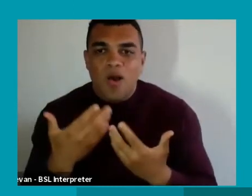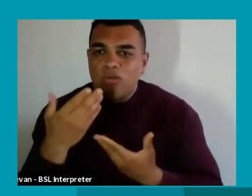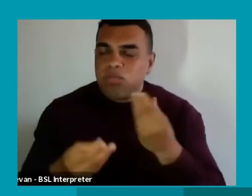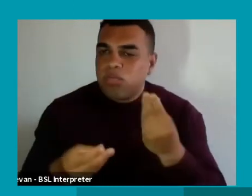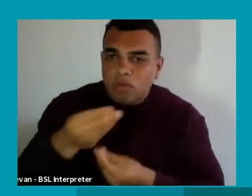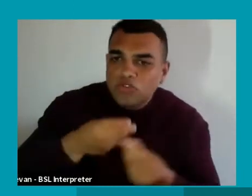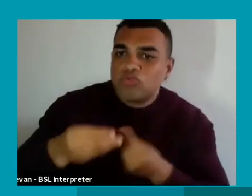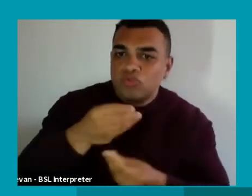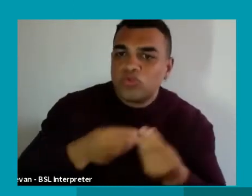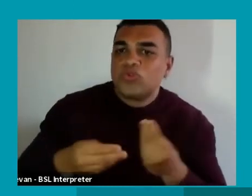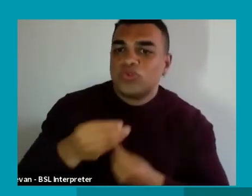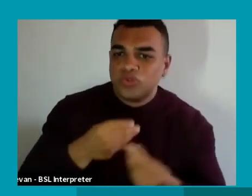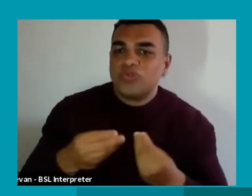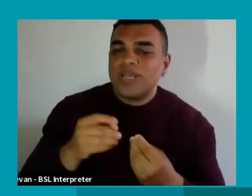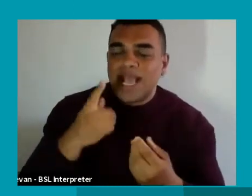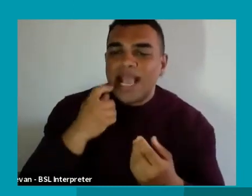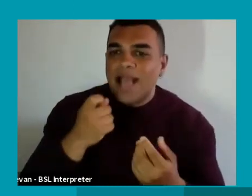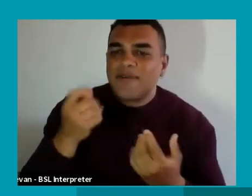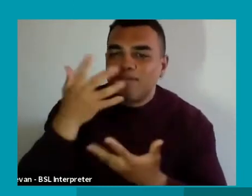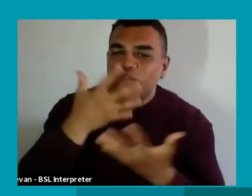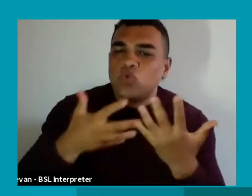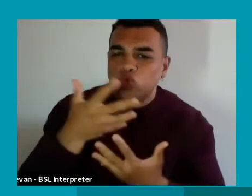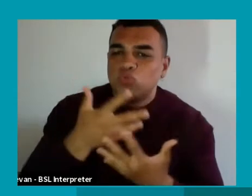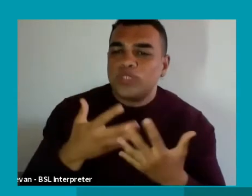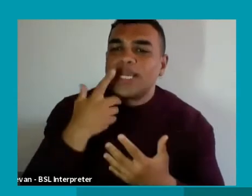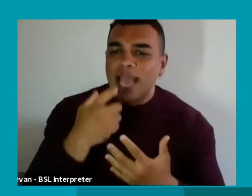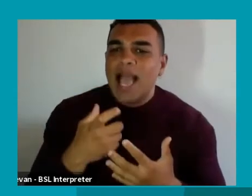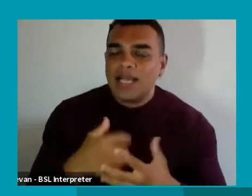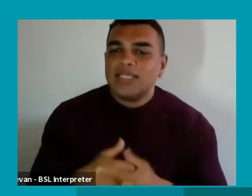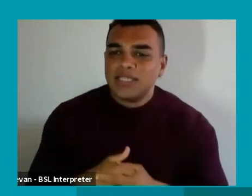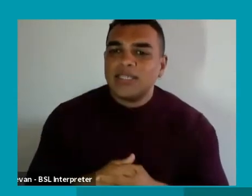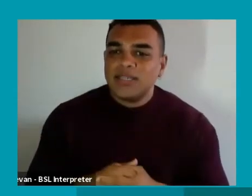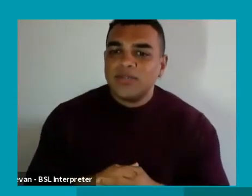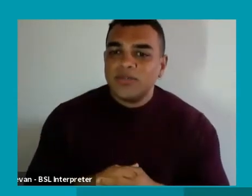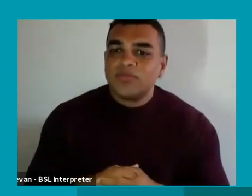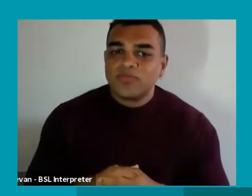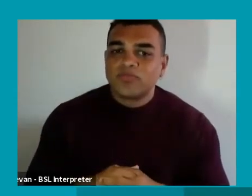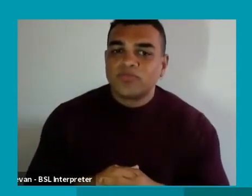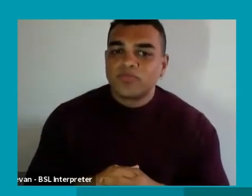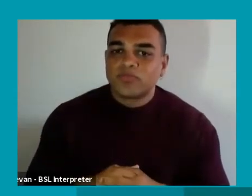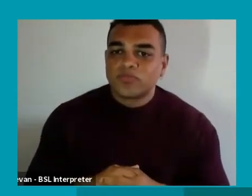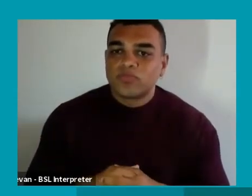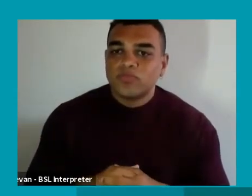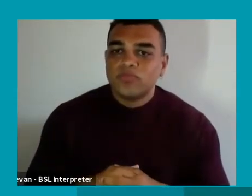familiar with your work history, so that helps you when it comes to applying. It helps you with interviews, and it helps you to remember how